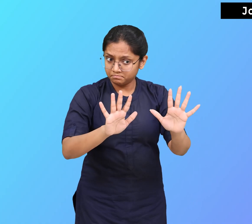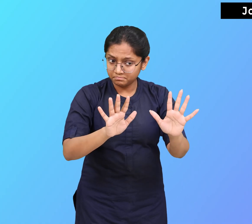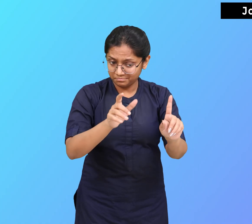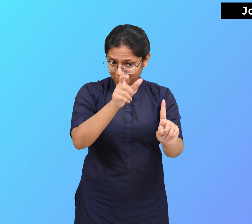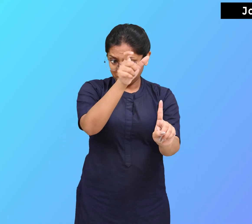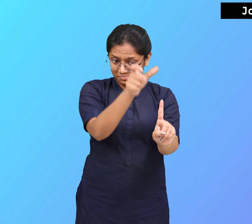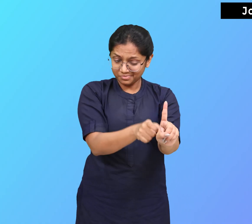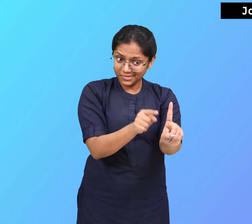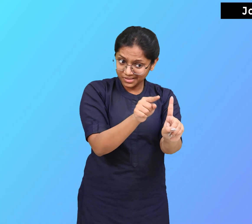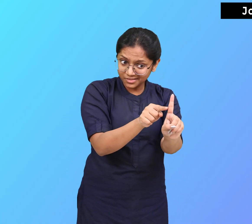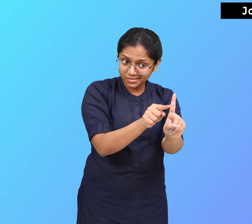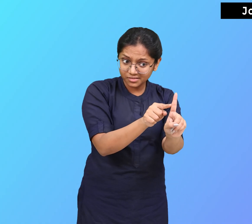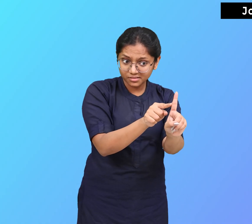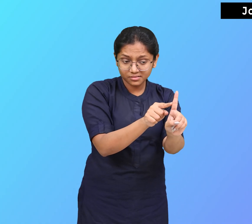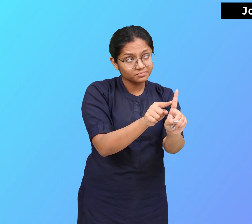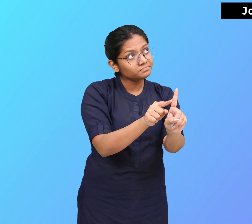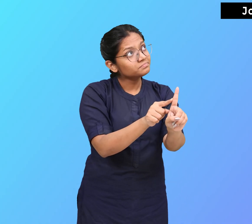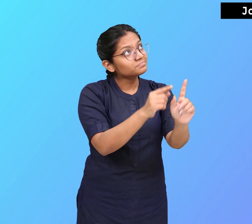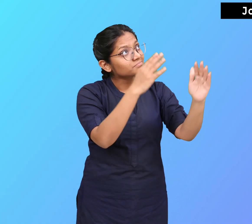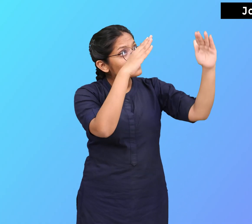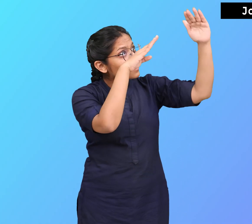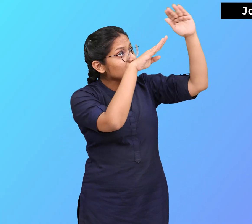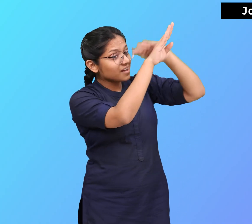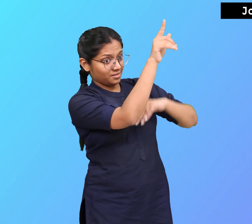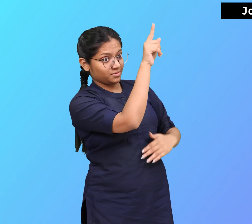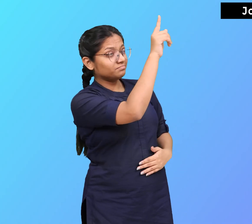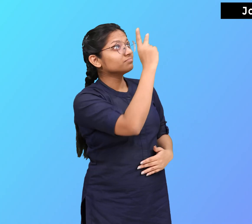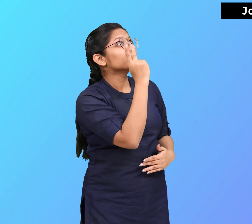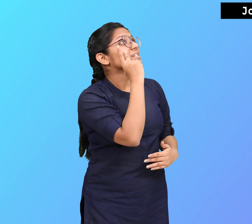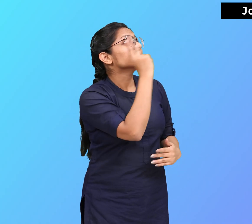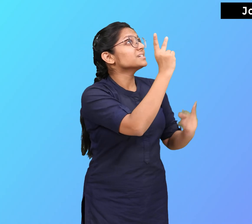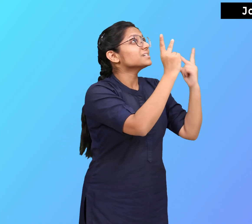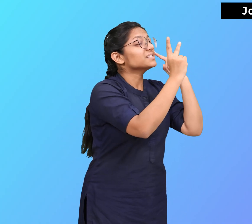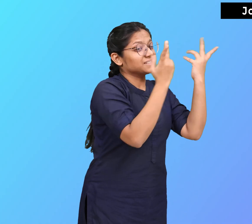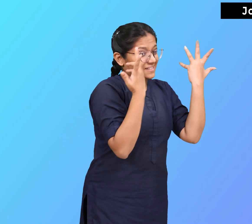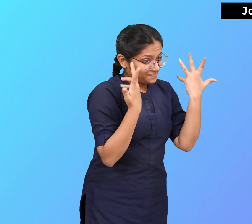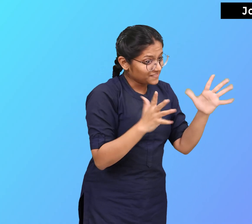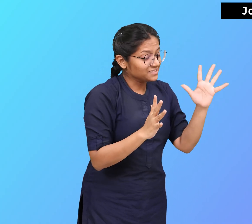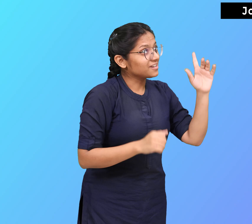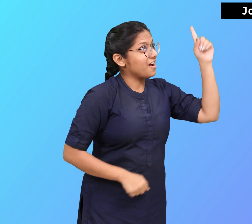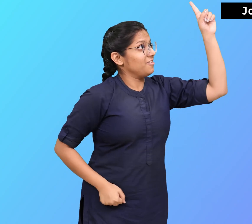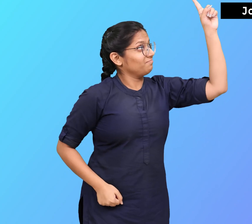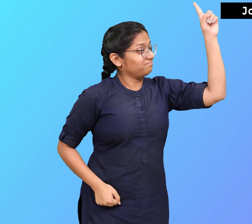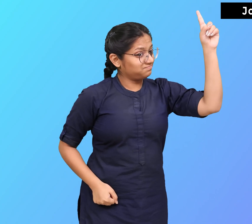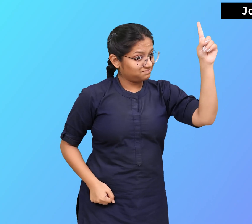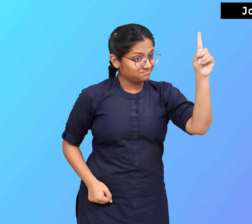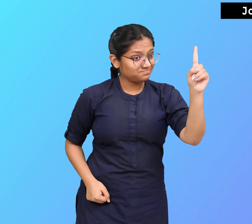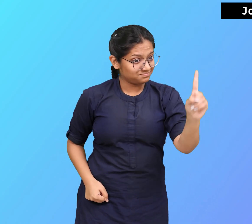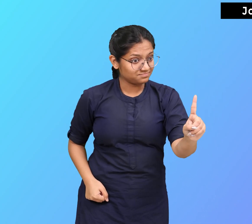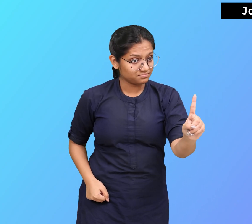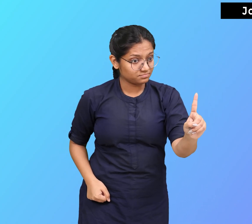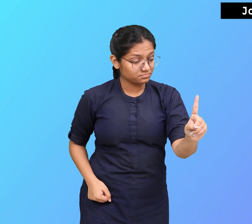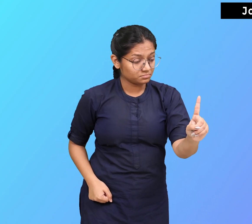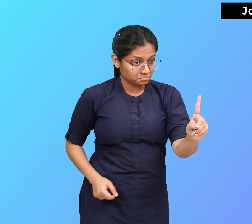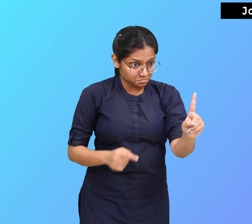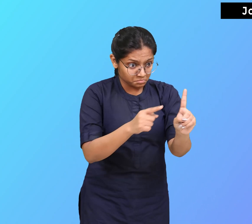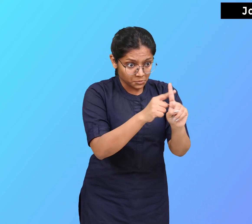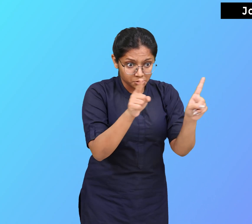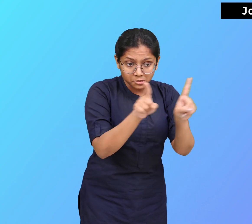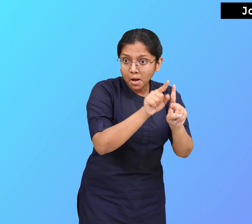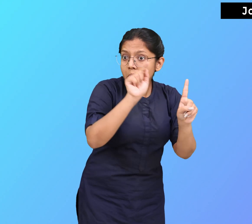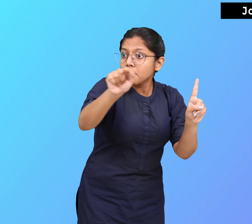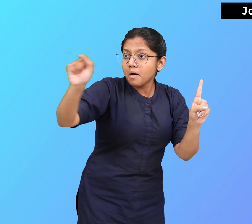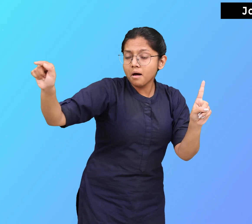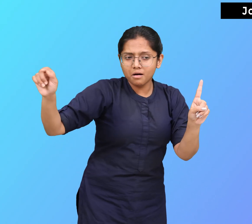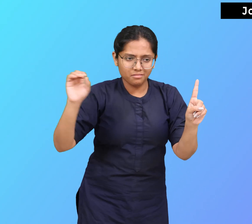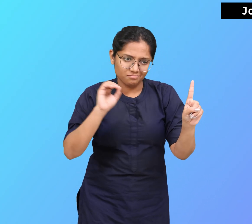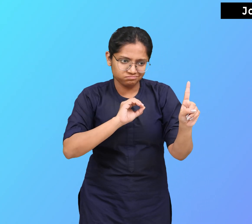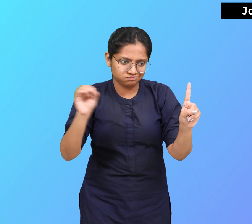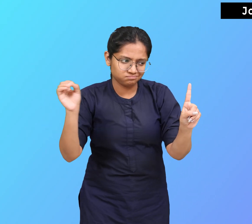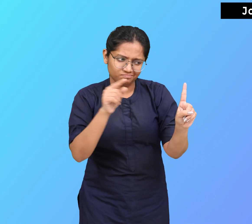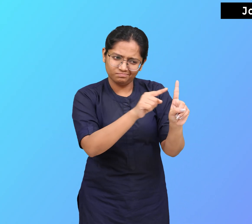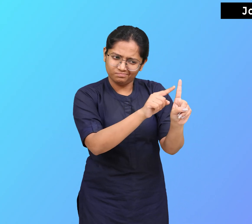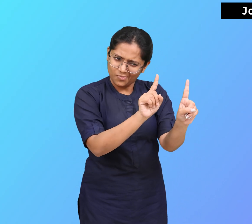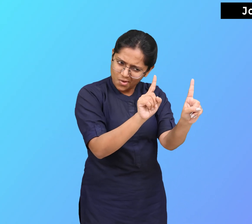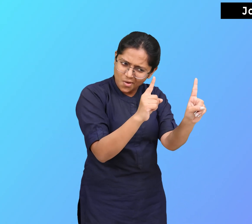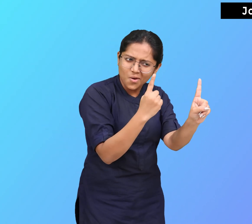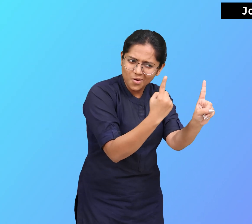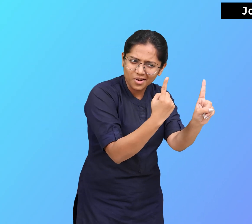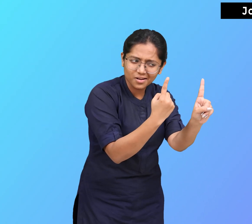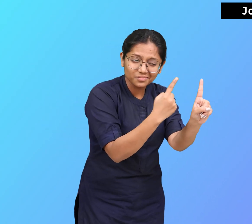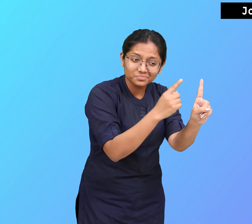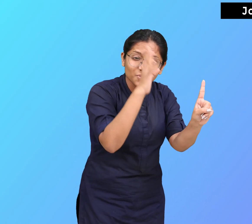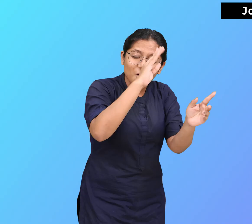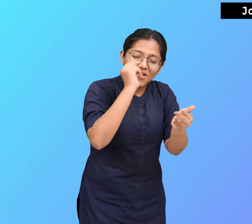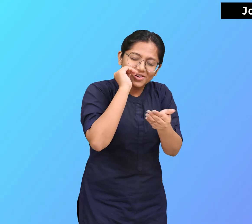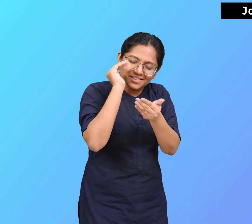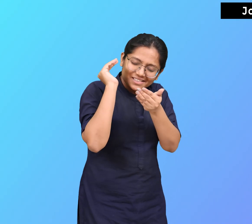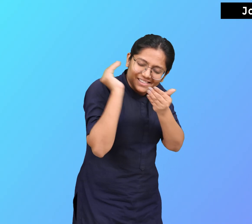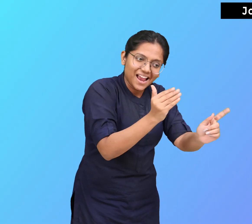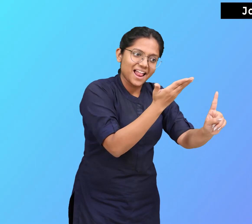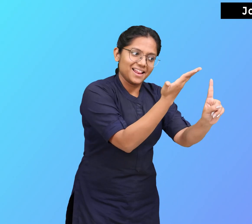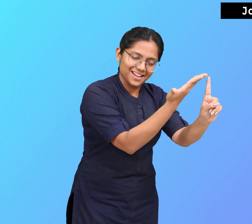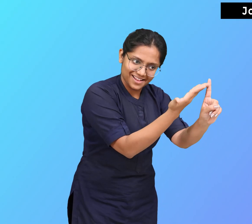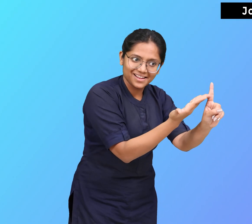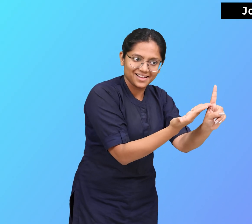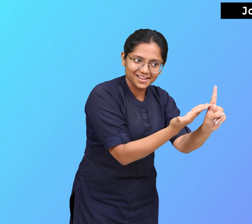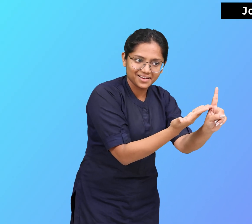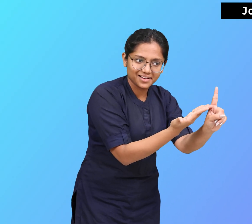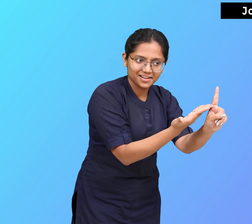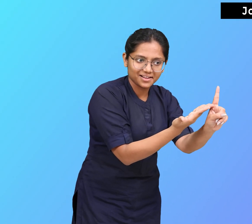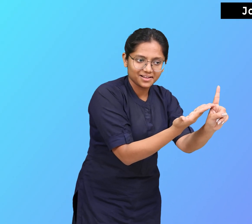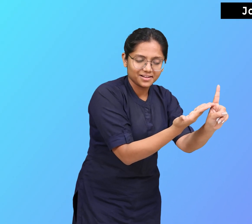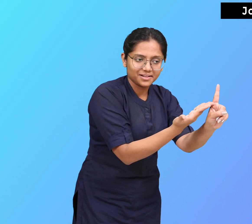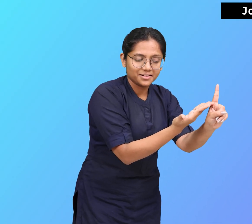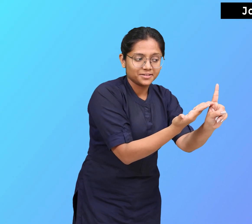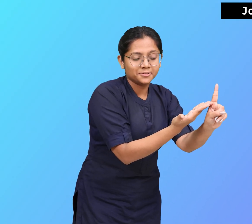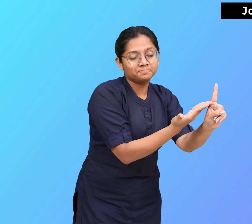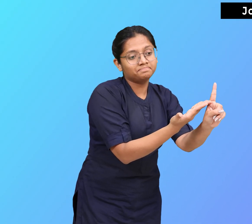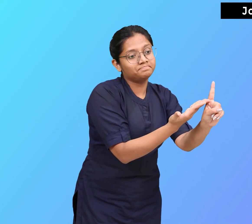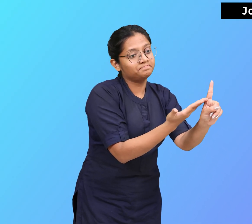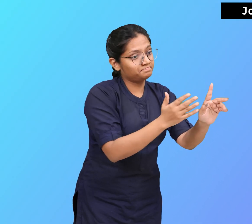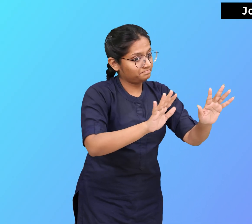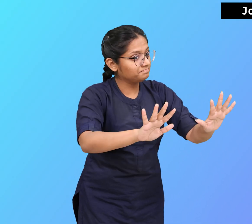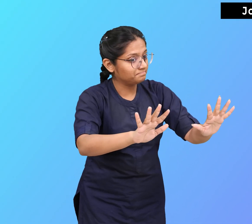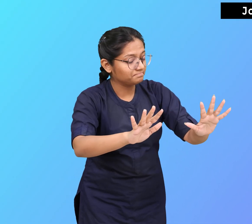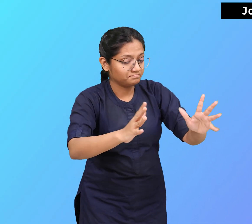The only one who has ever gone up to God in heaven is the one who came down from heaven—the Son of Man.